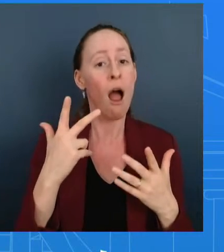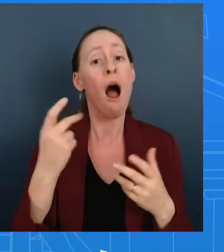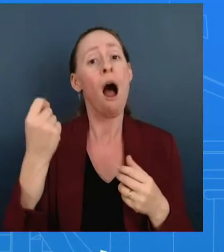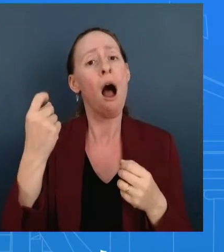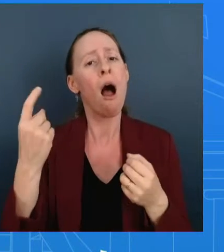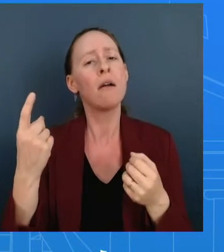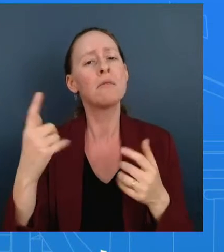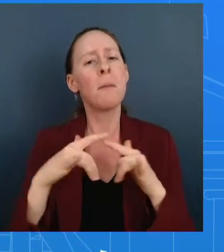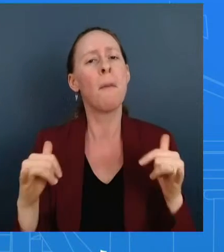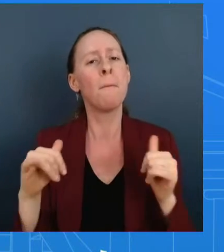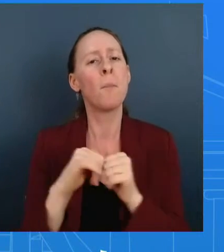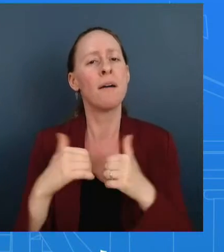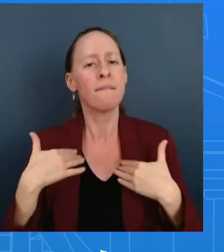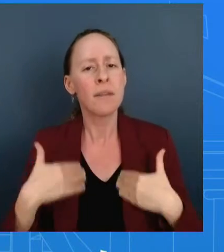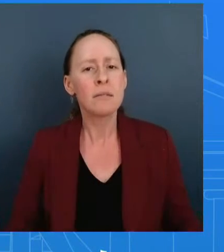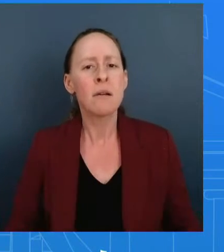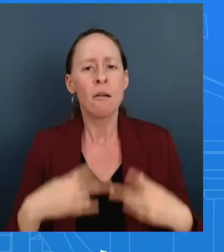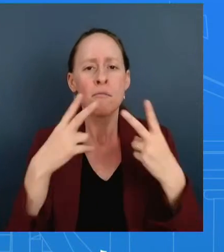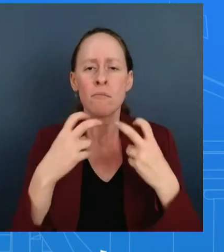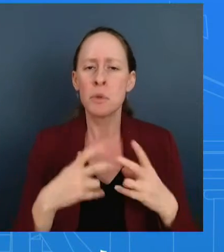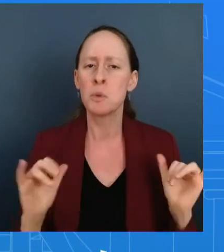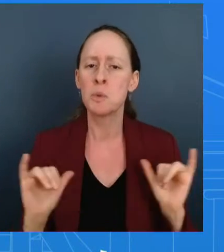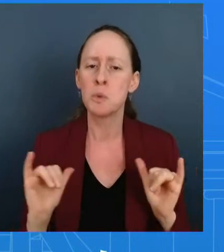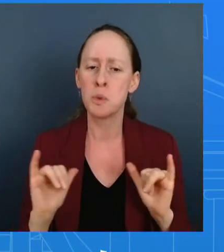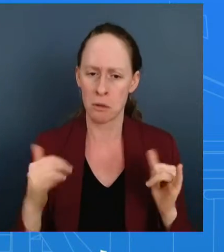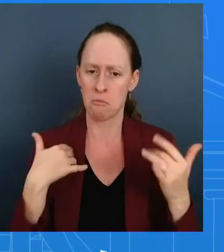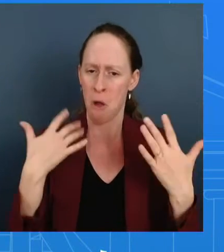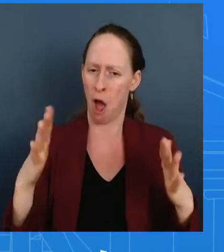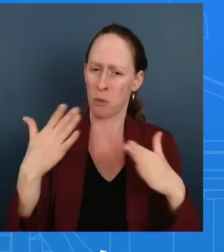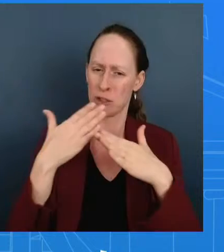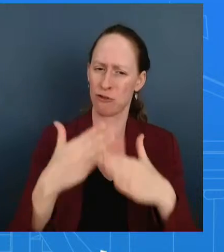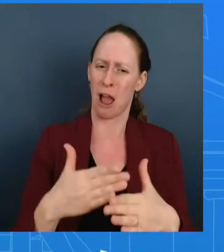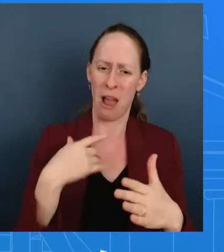So, I think that gives you some information about how many times: three times.